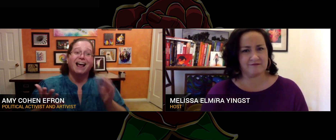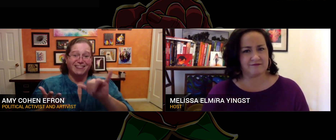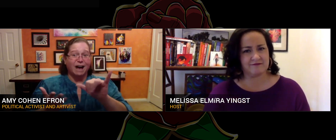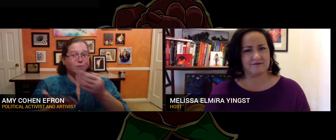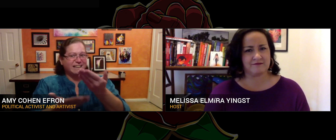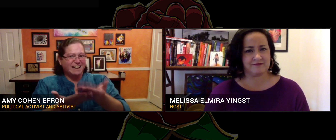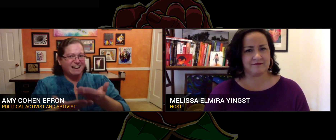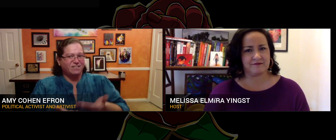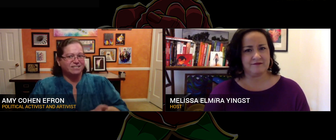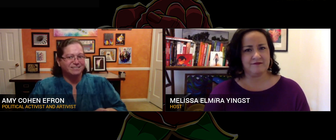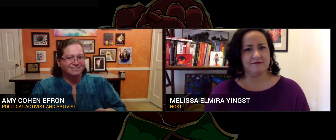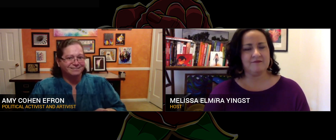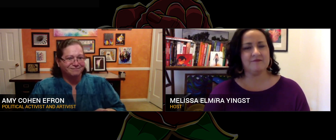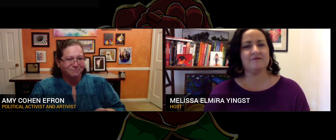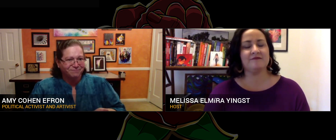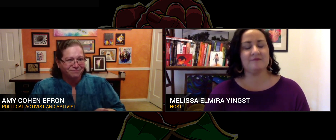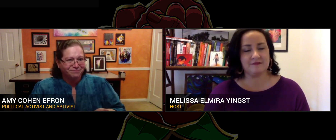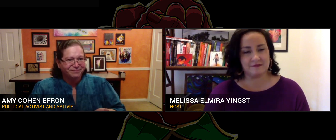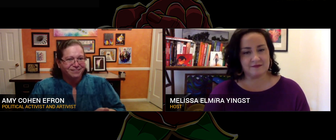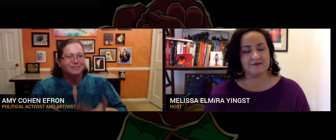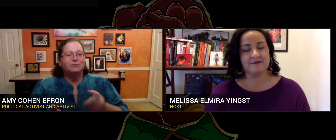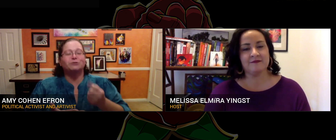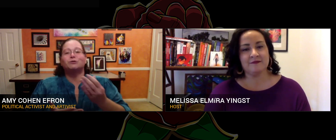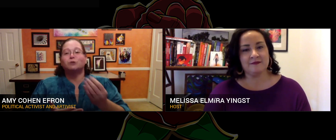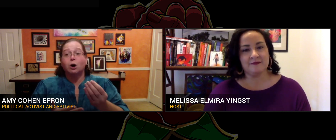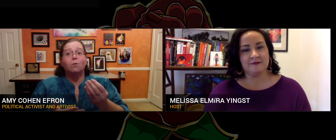That was evident.